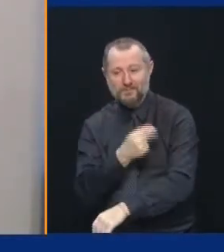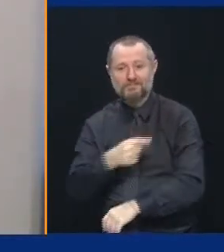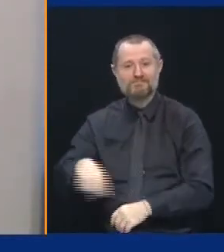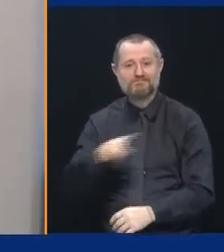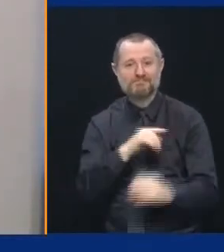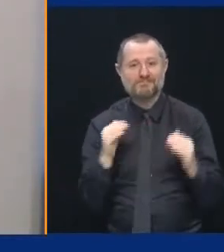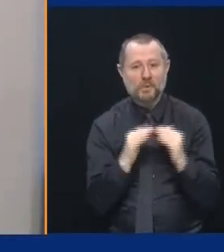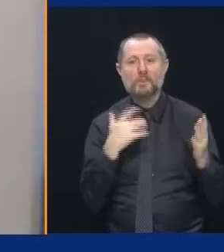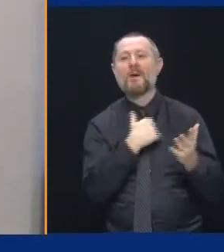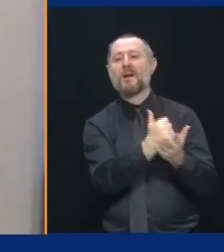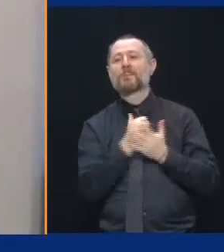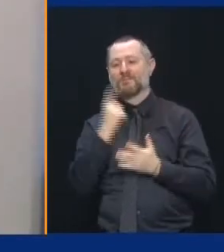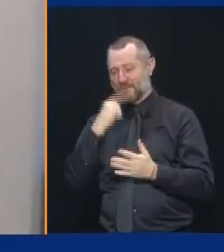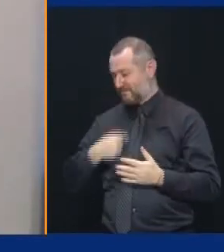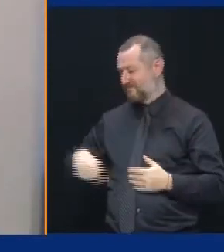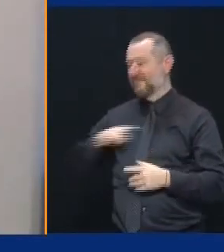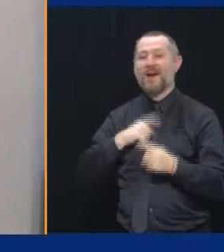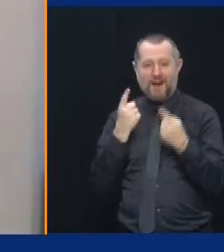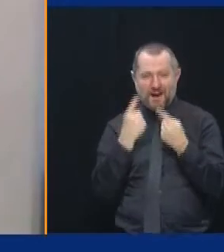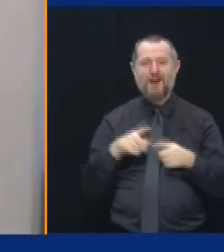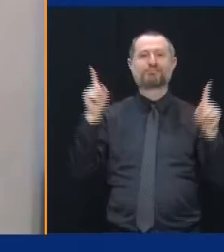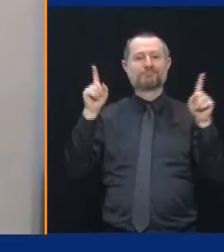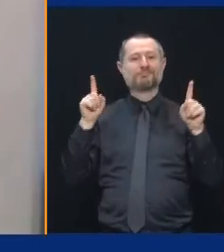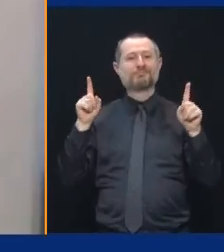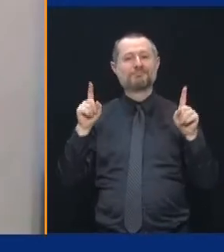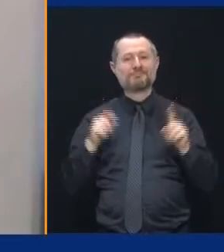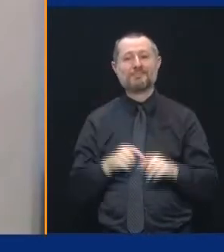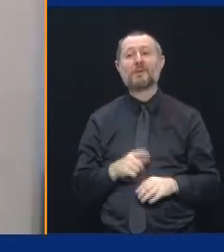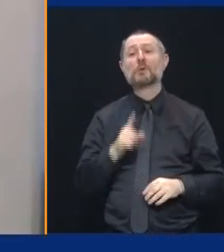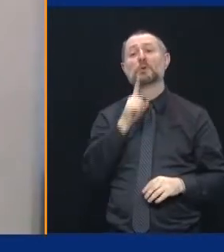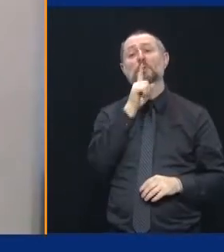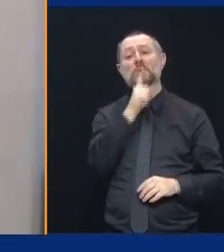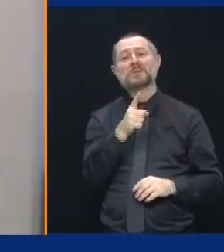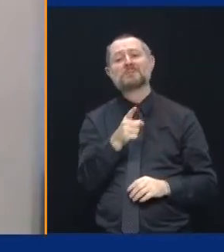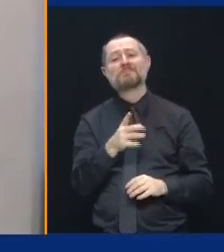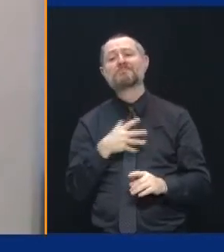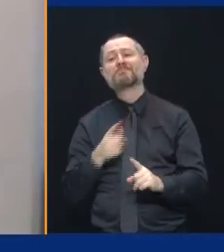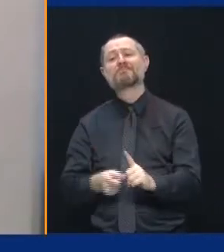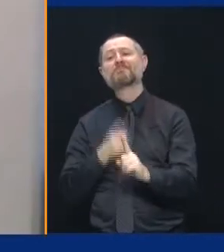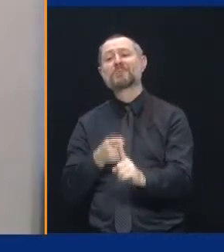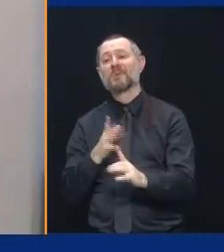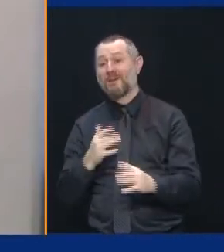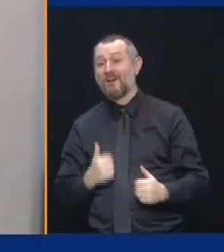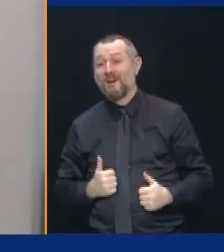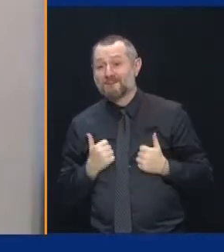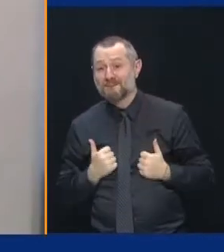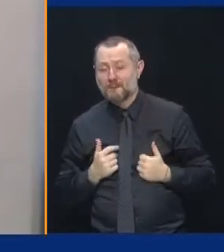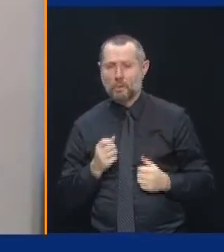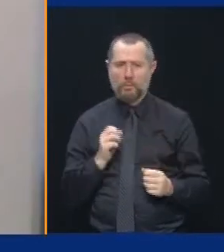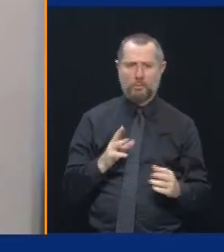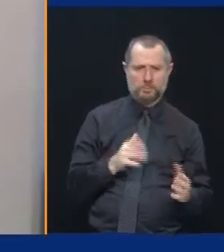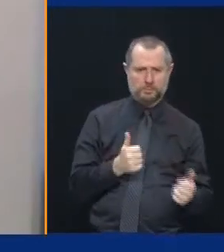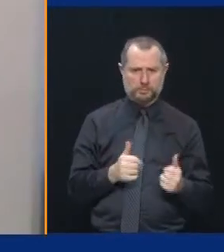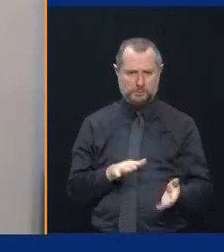WHITE HOUSE WHO KNOWS WHICH END IS UP AND FIGHTING FOR VACCINE